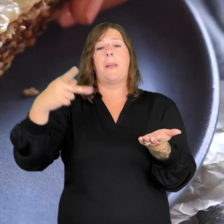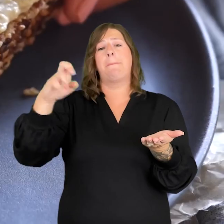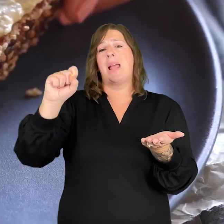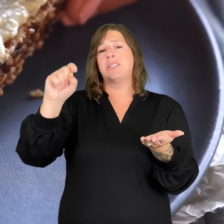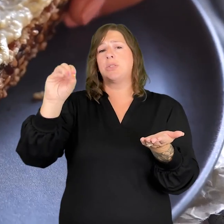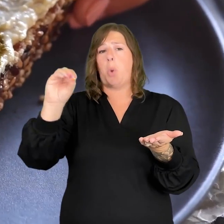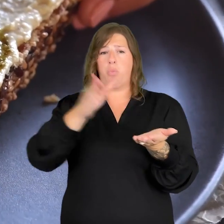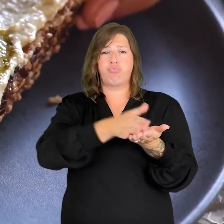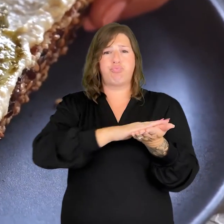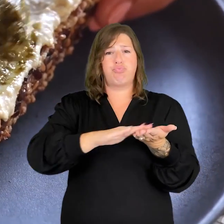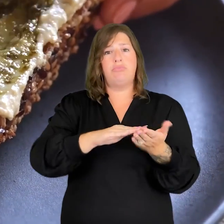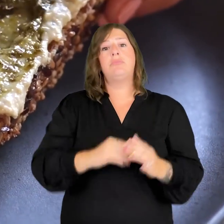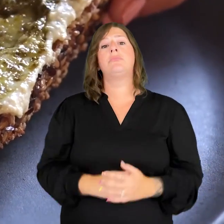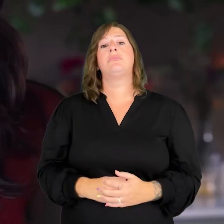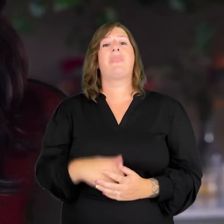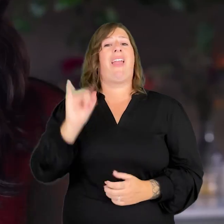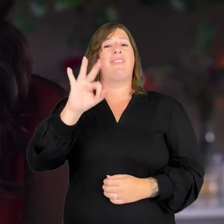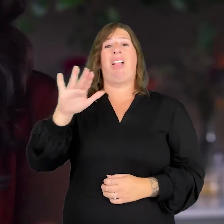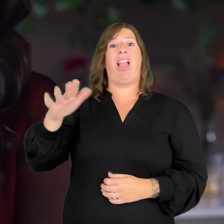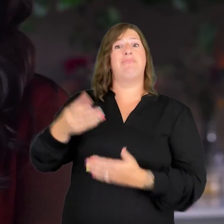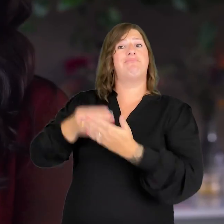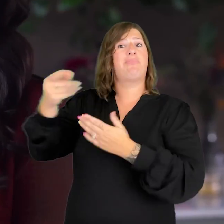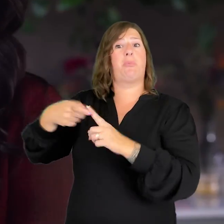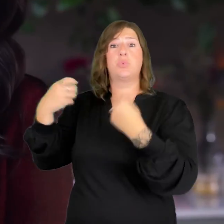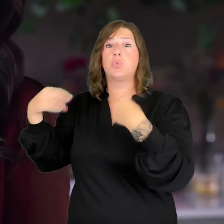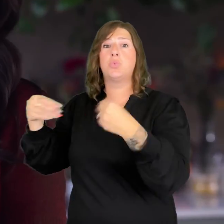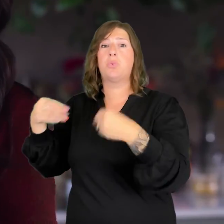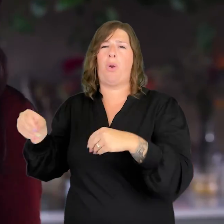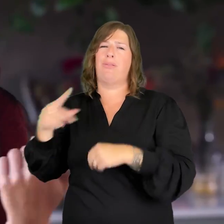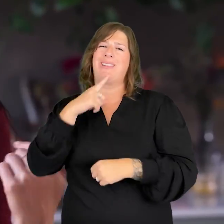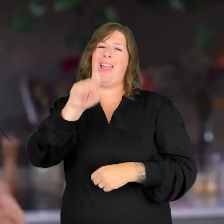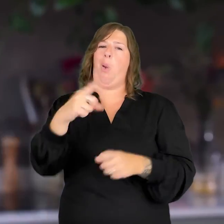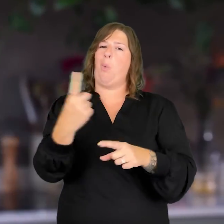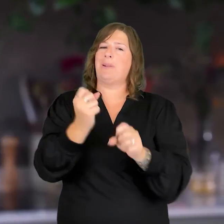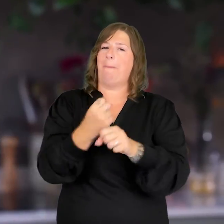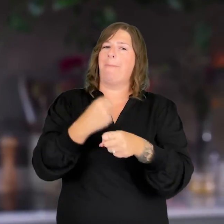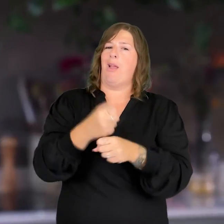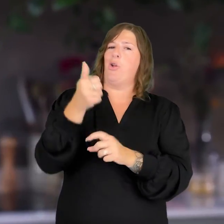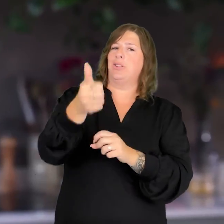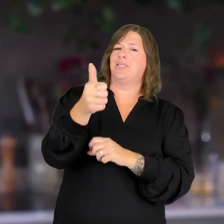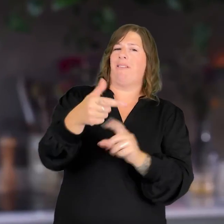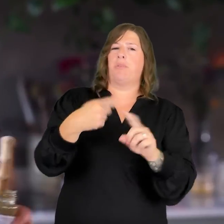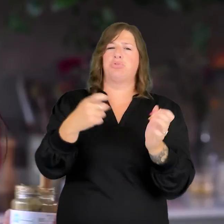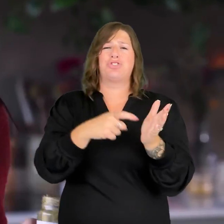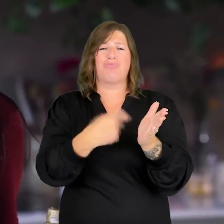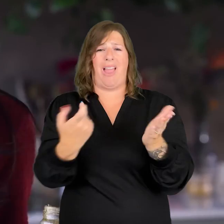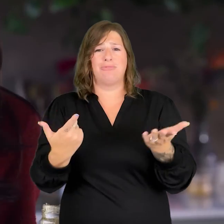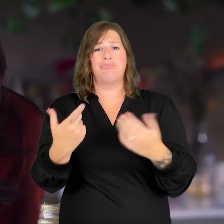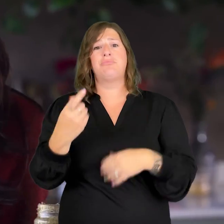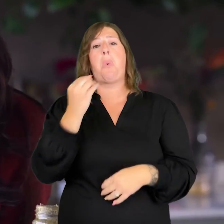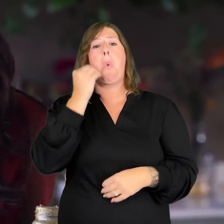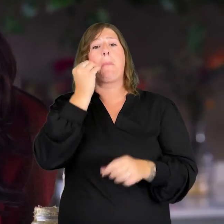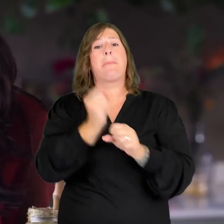If you can't snatch up a store bought vegan pesto, you can always make it yourself from scratch. And we do have a homemade recipe that's really quick and easy on our website.